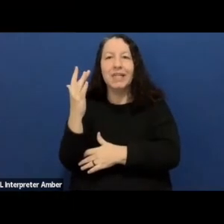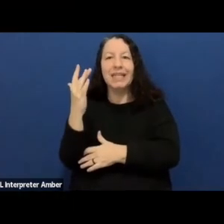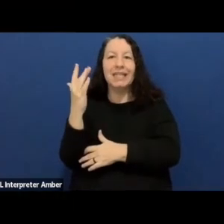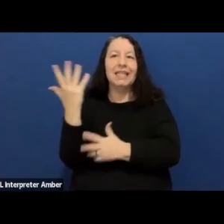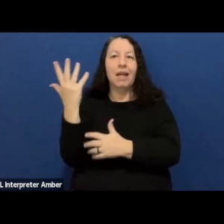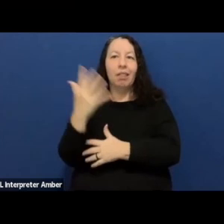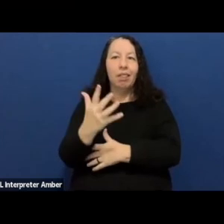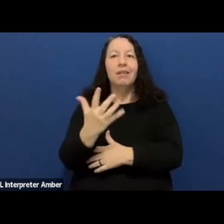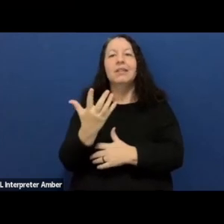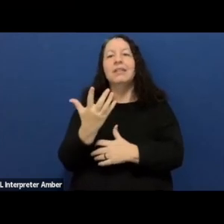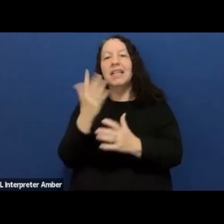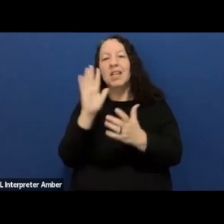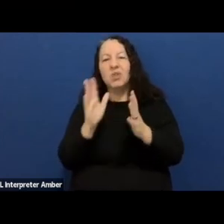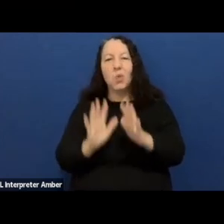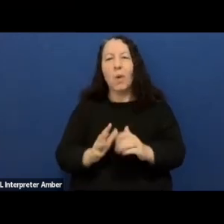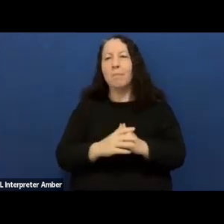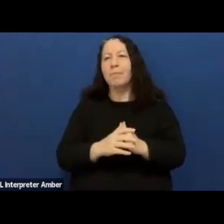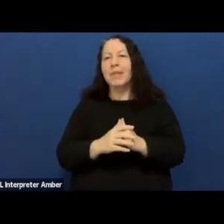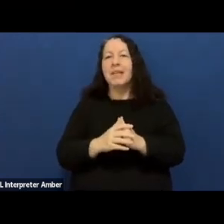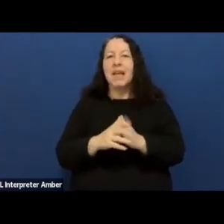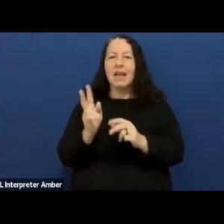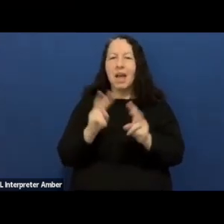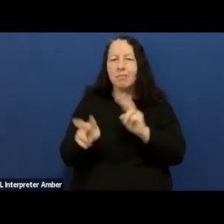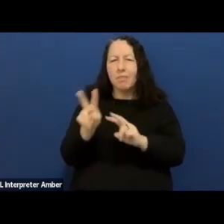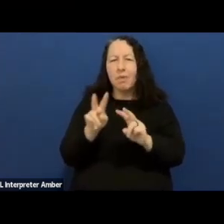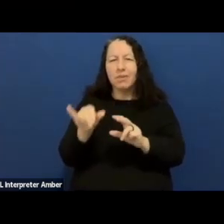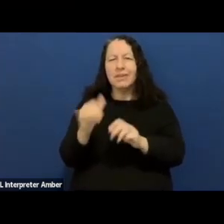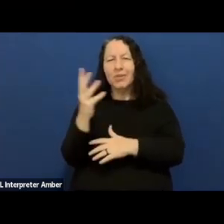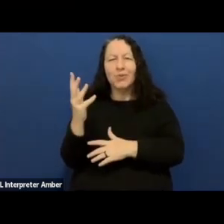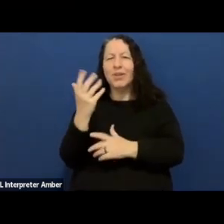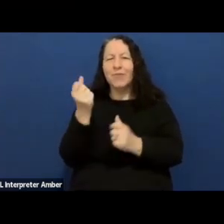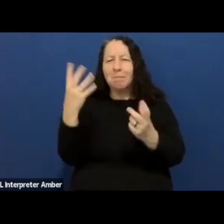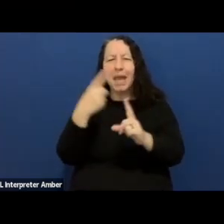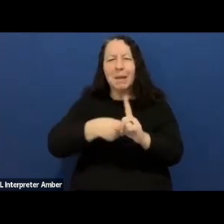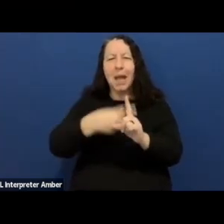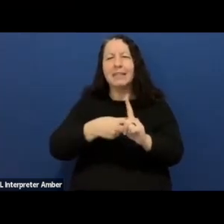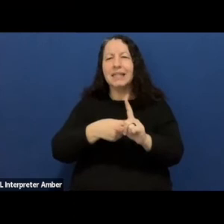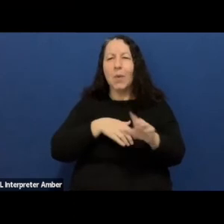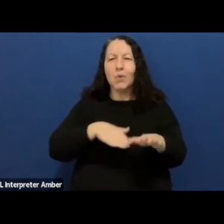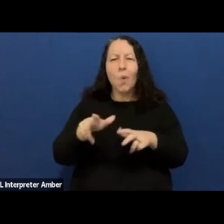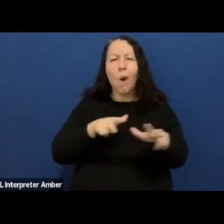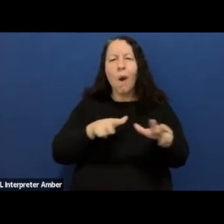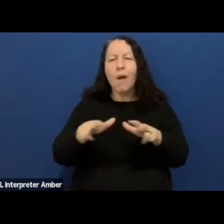storm. I studied this fallen limb for months and months as I was walking and thinking: